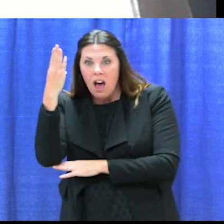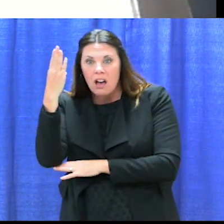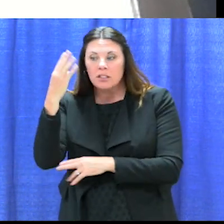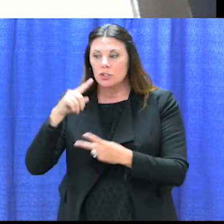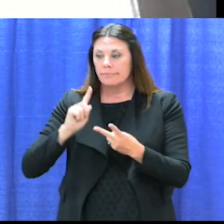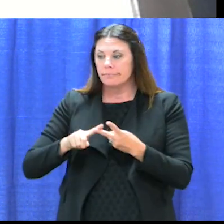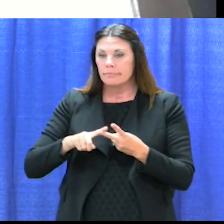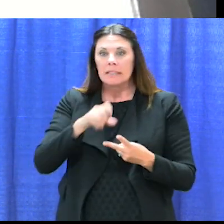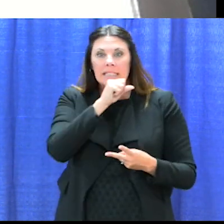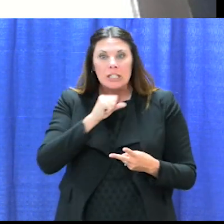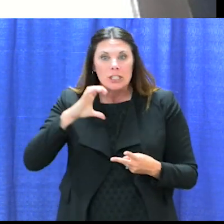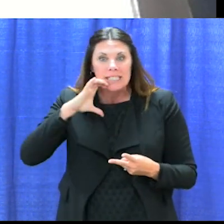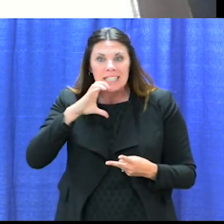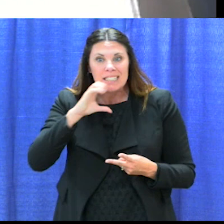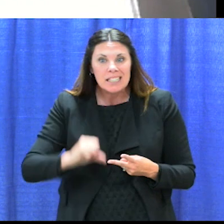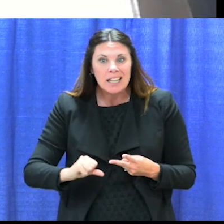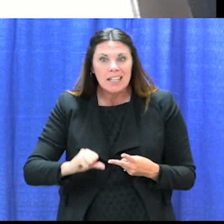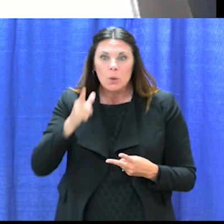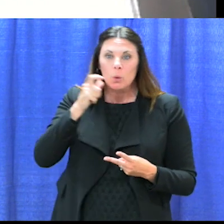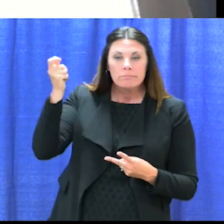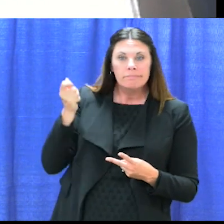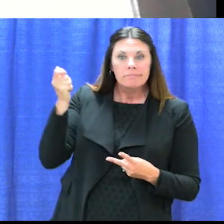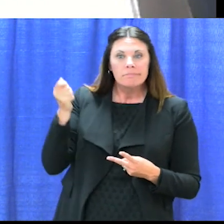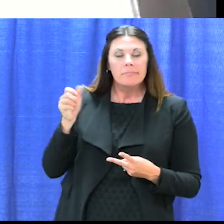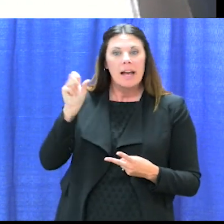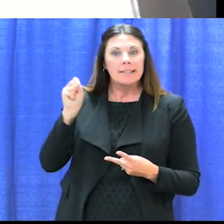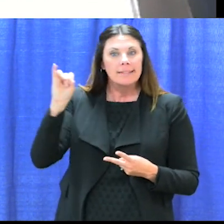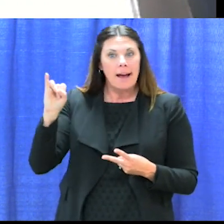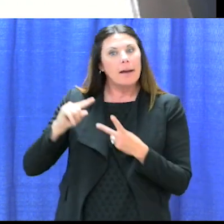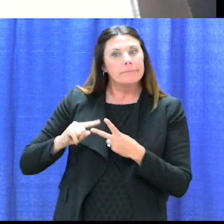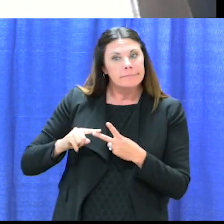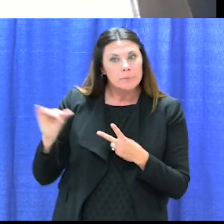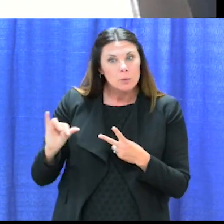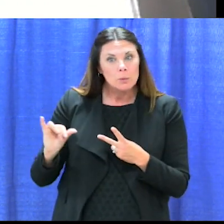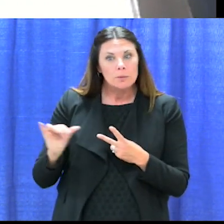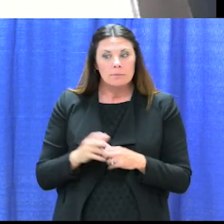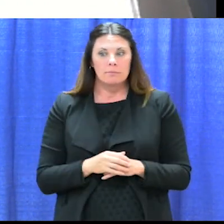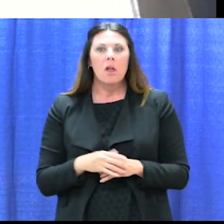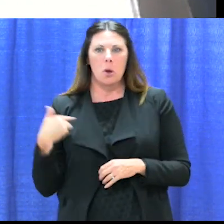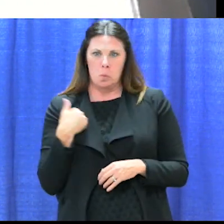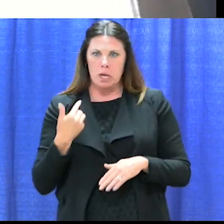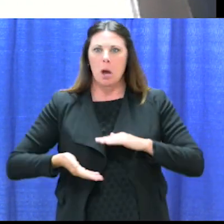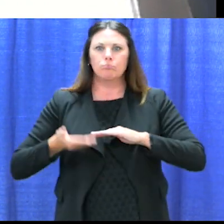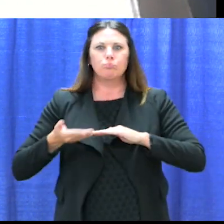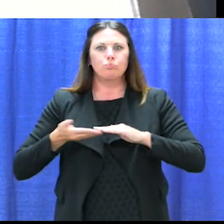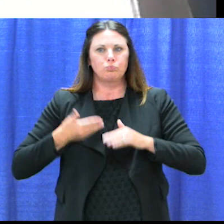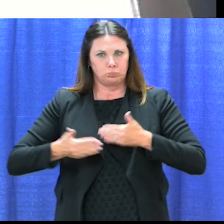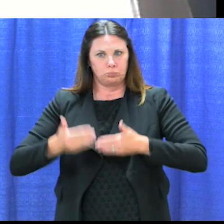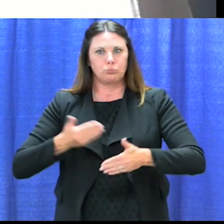That program again remains operational during this crisis but we've added some things to